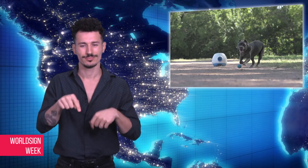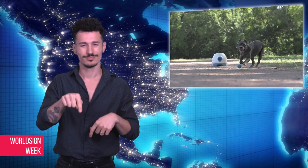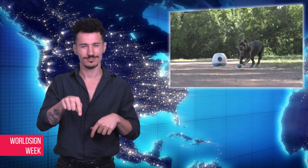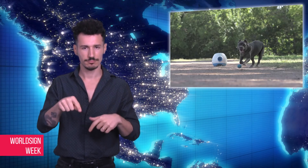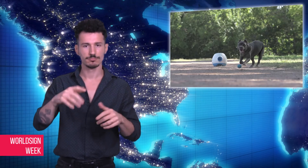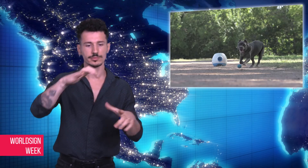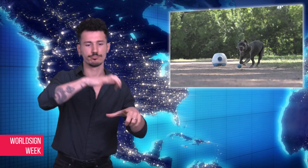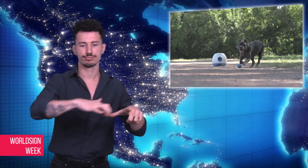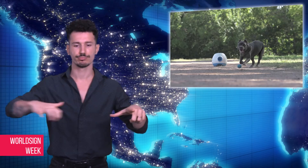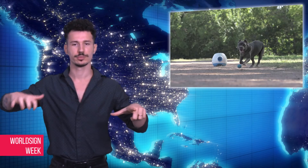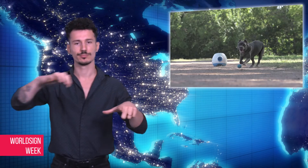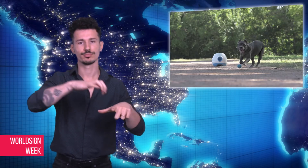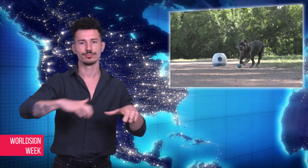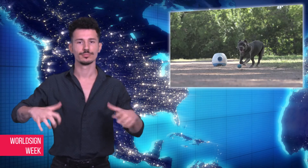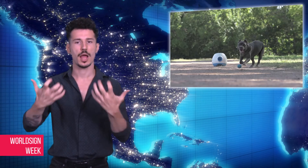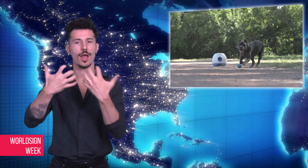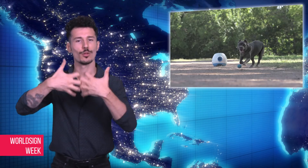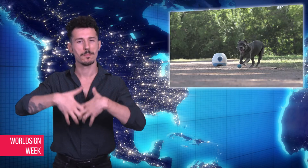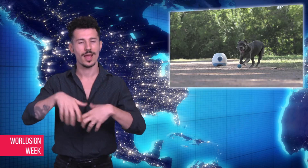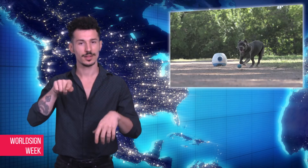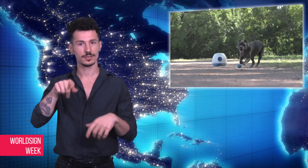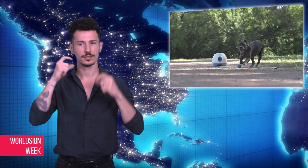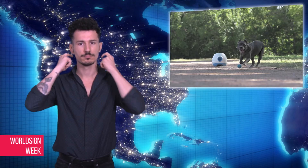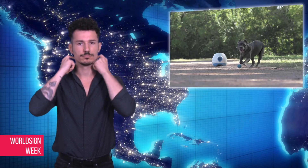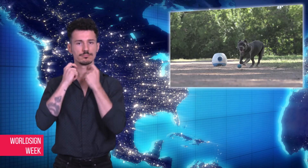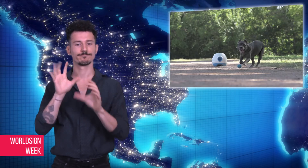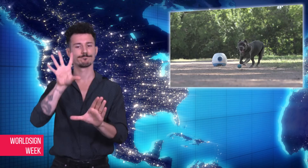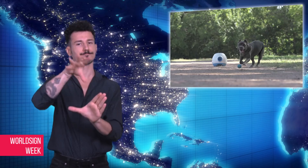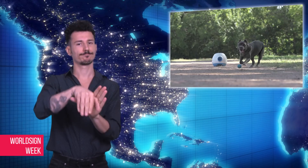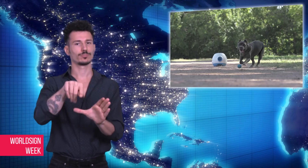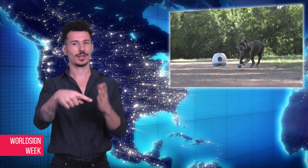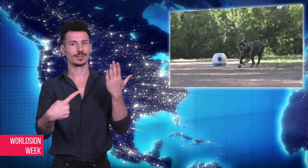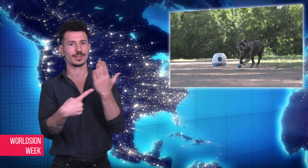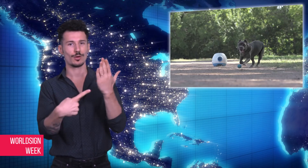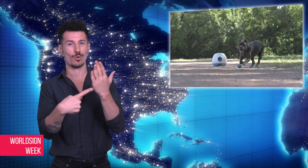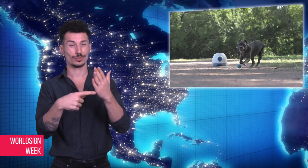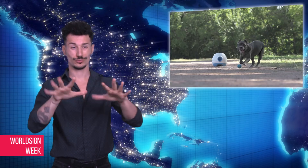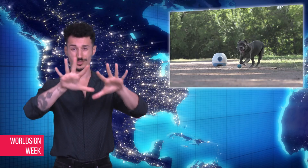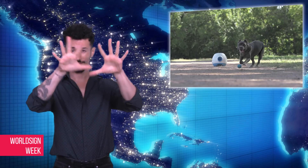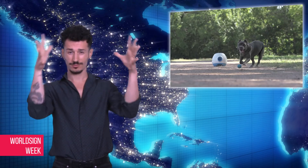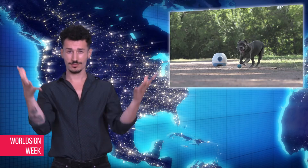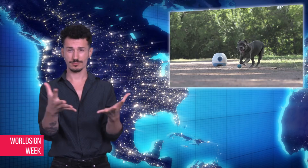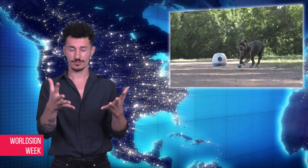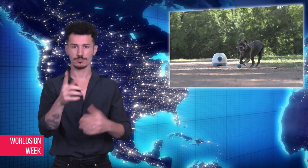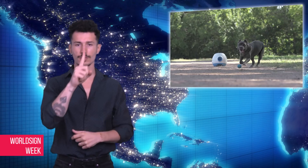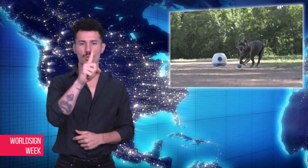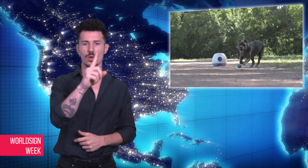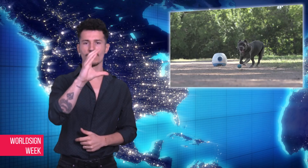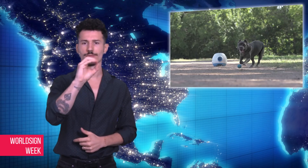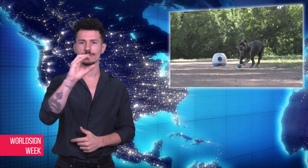Despite the novelty of some devices, Hasek, however, emphasizes the health